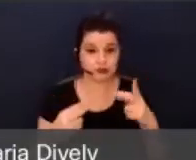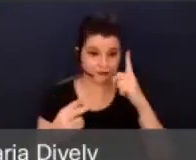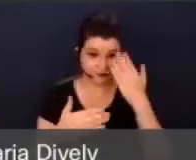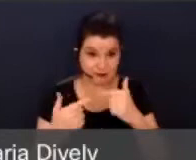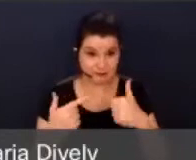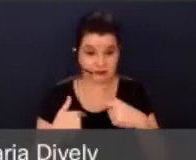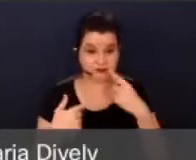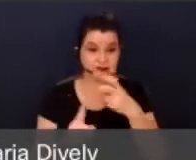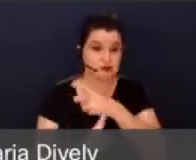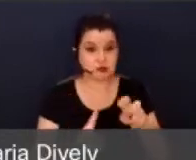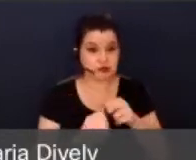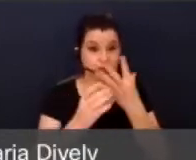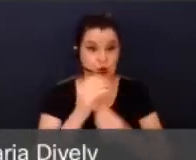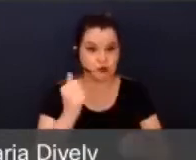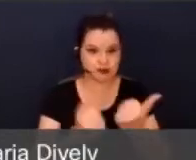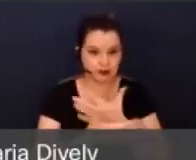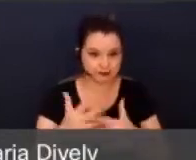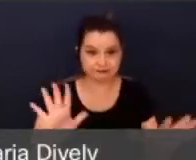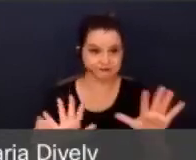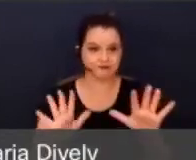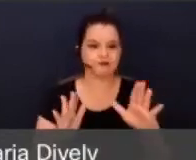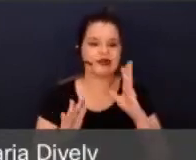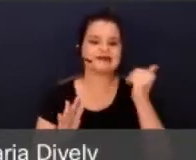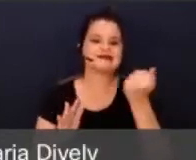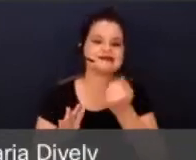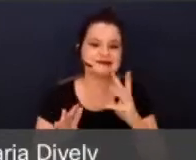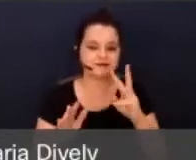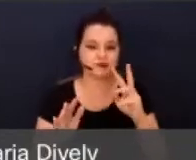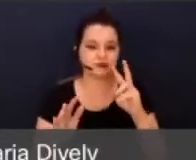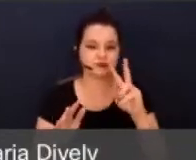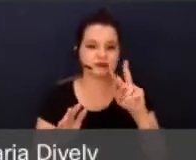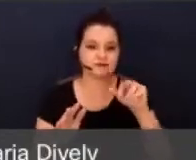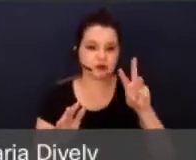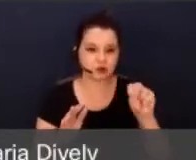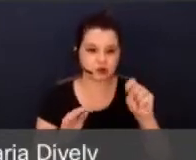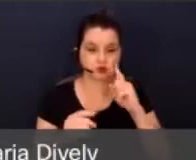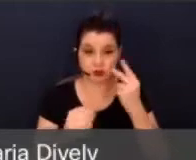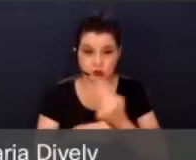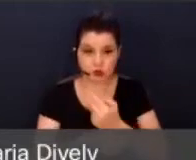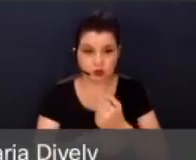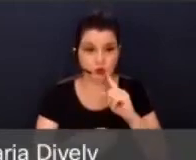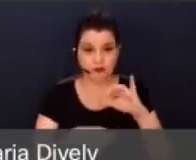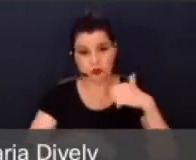so if I switch over, I lose everything else. There are several views that you can use and traditionally whenever you create a PowerPoint,